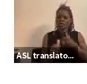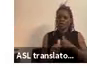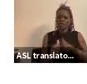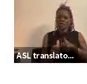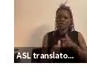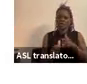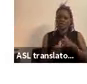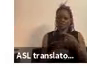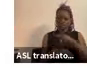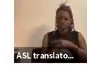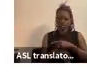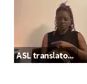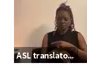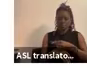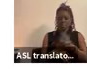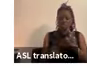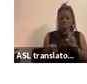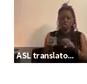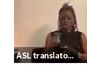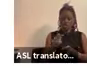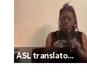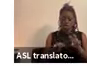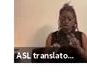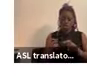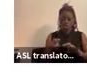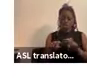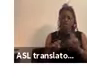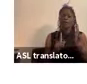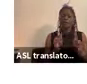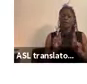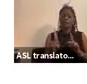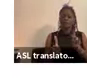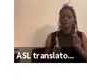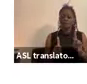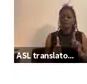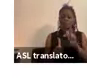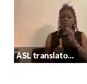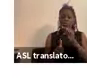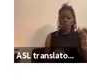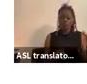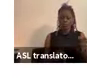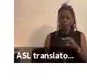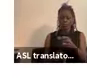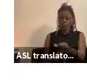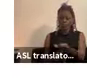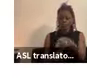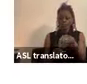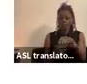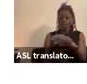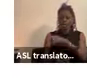looking at people who are currently hospitalized for covid-19 symptoms.